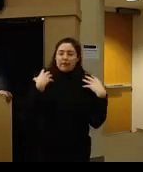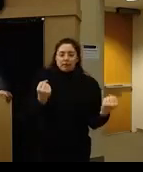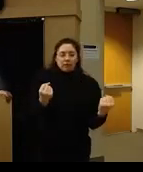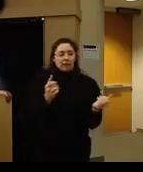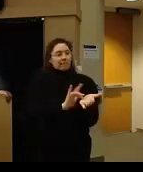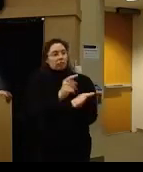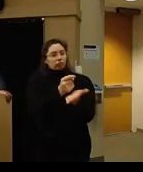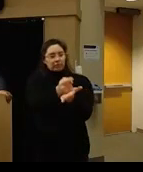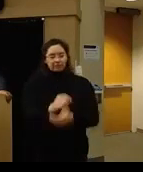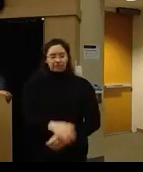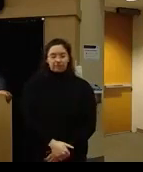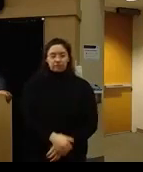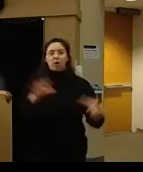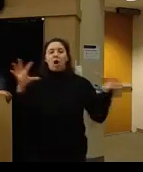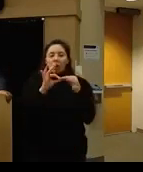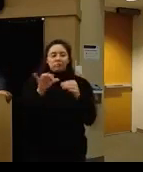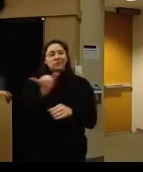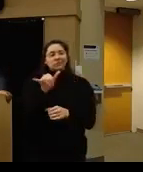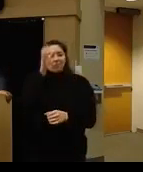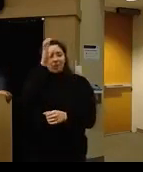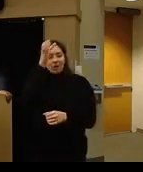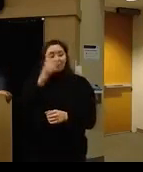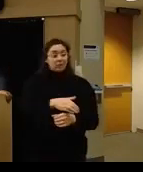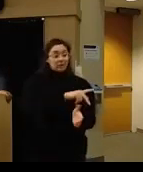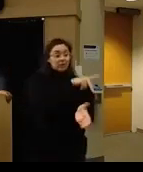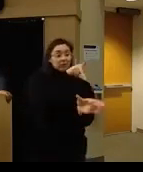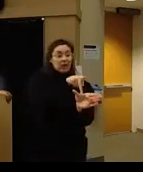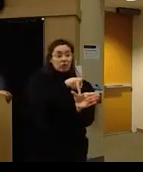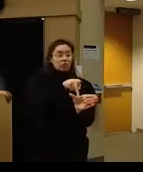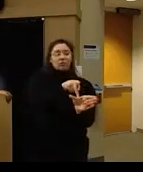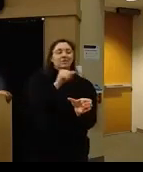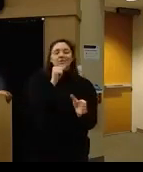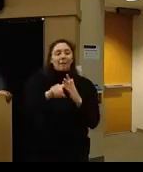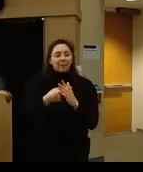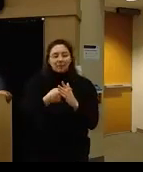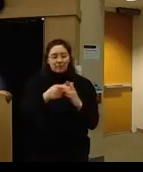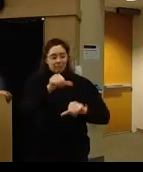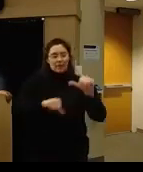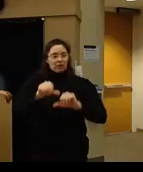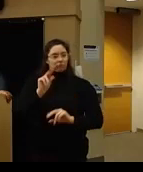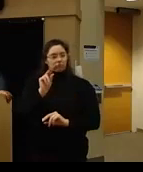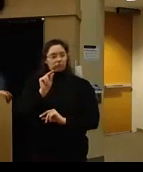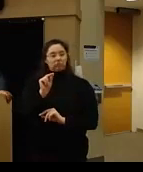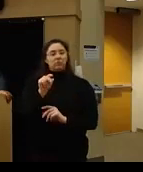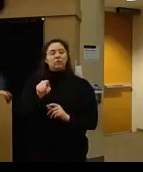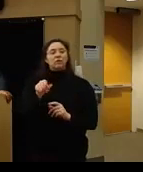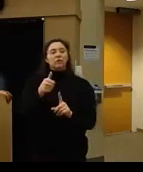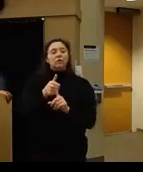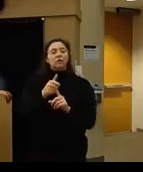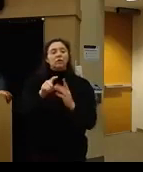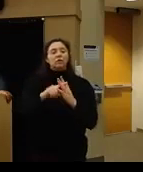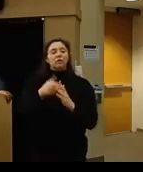treatment so it's the same concept that Psychiatry didn't begin as a science it began as a spiritual